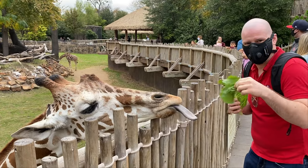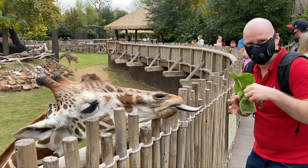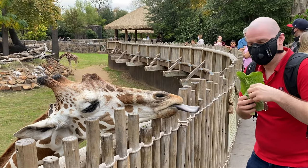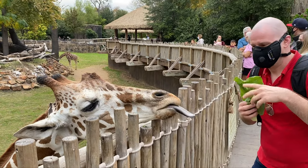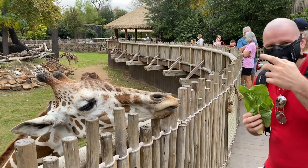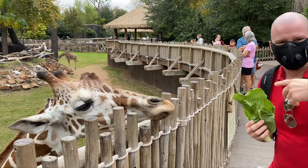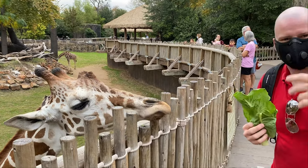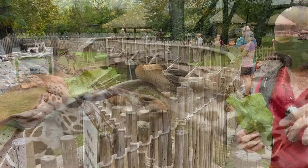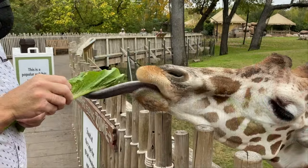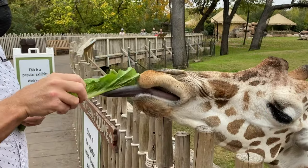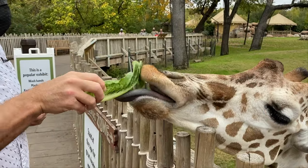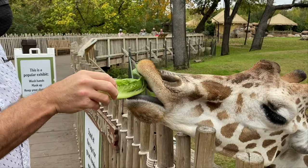Come on, we switch.